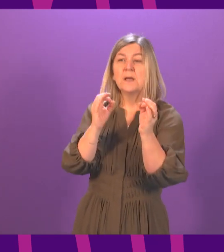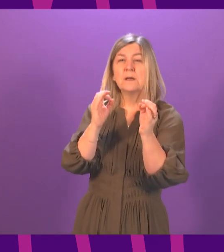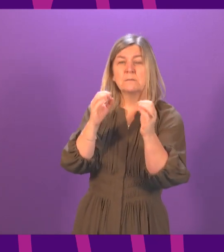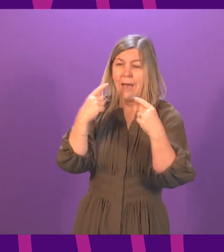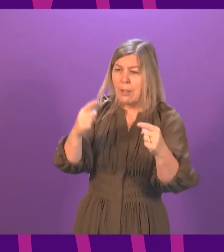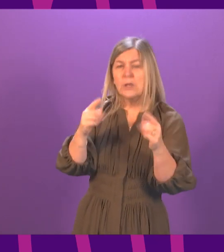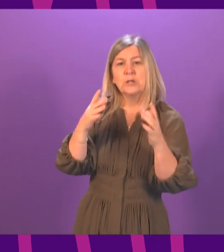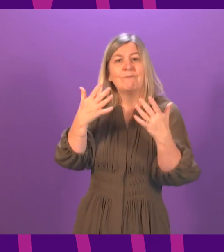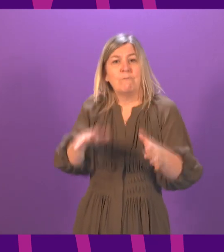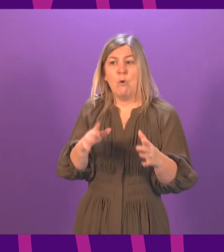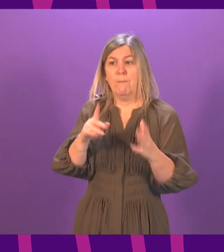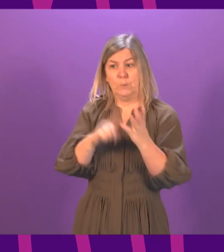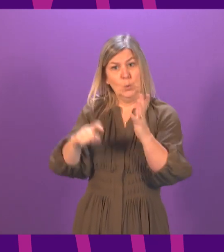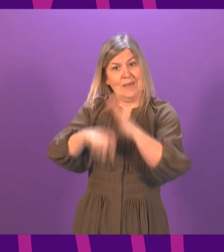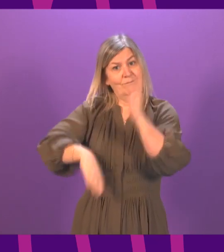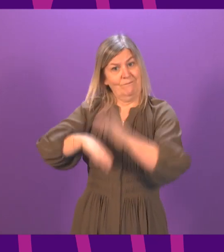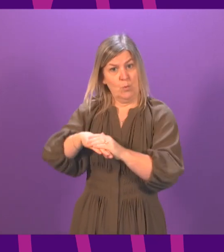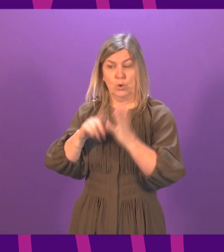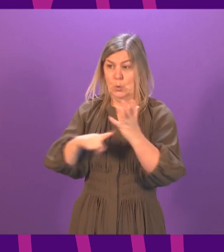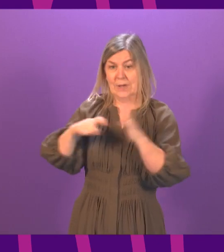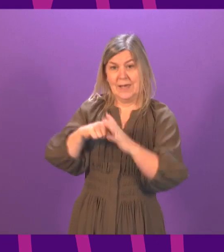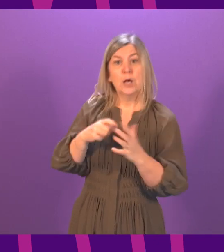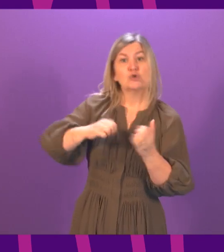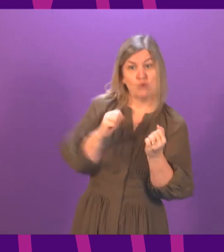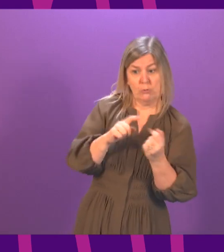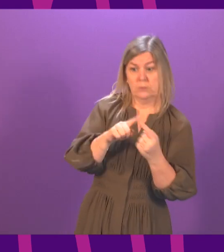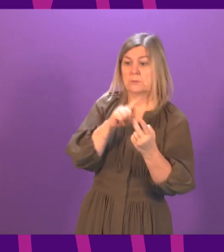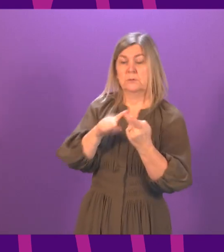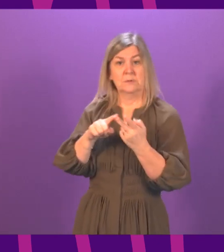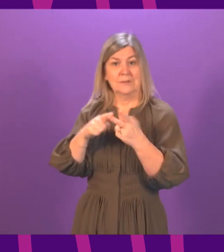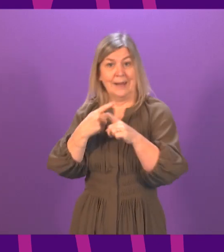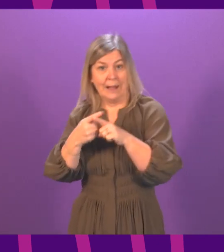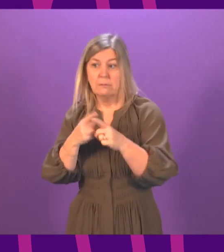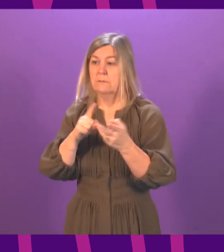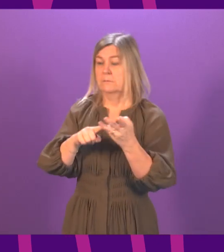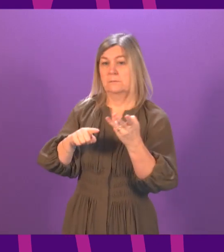of doses, but we draw those down and they go into health boards and on to GPs. Of the